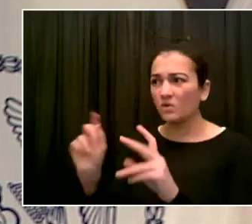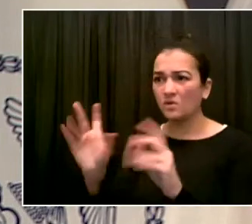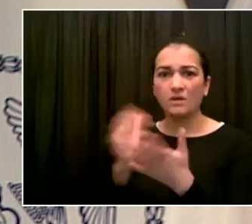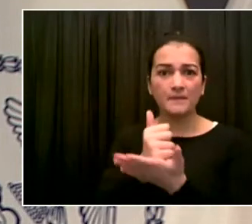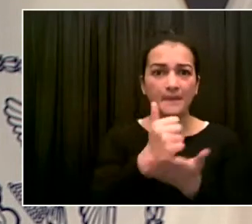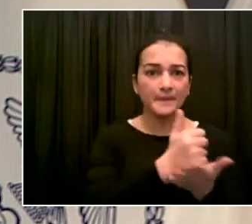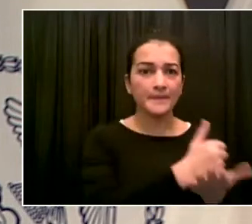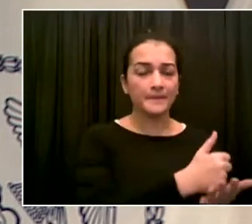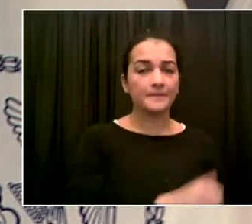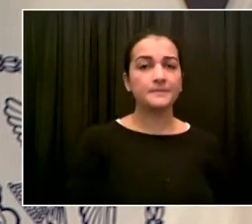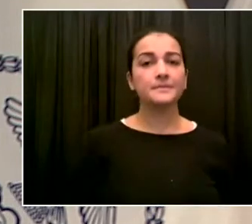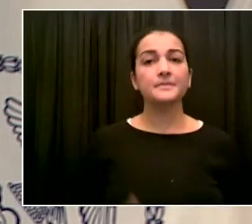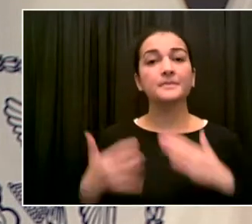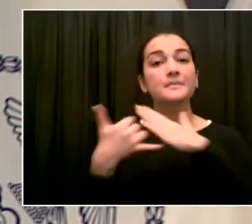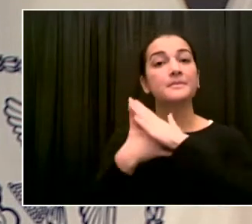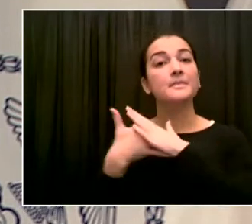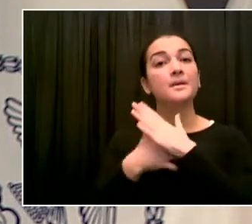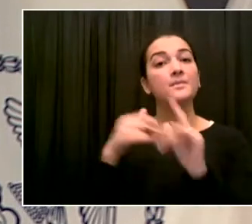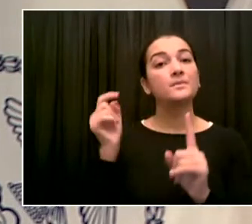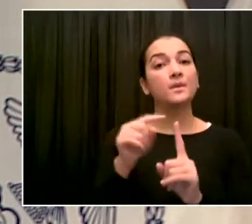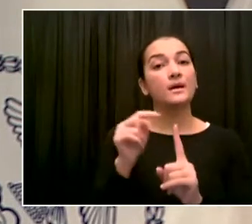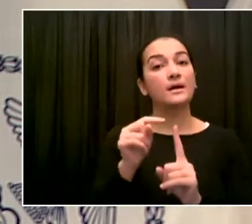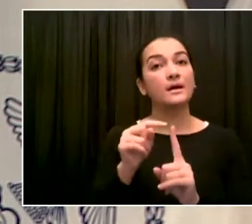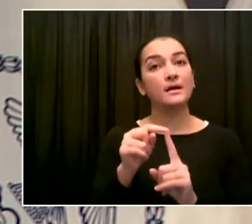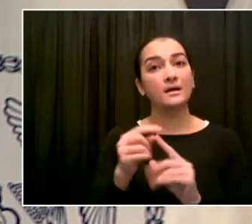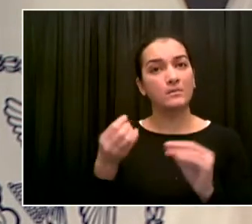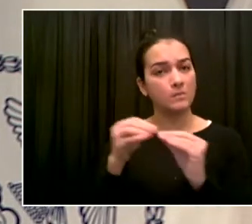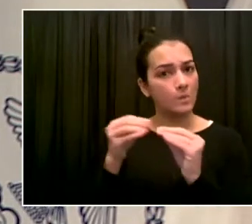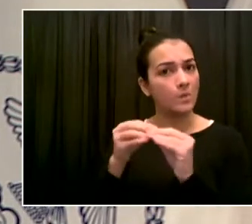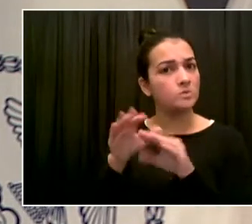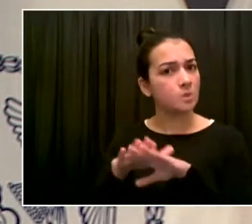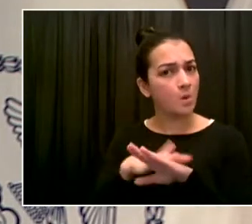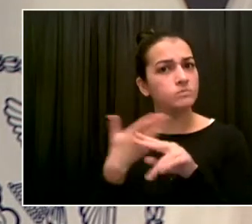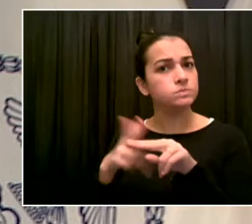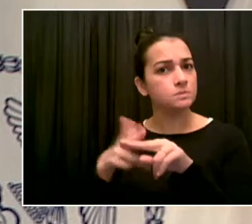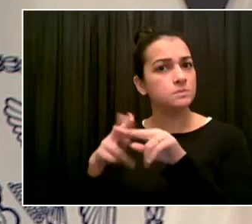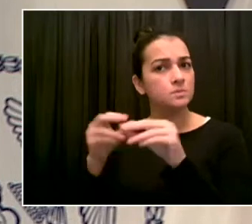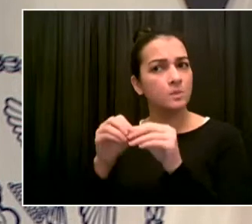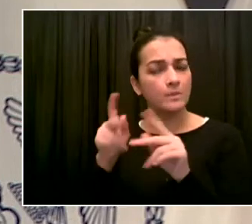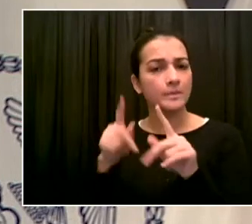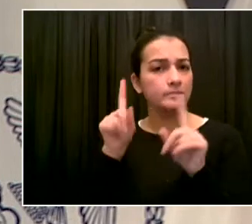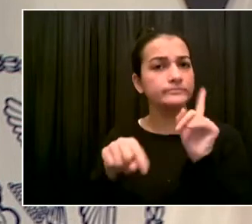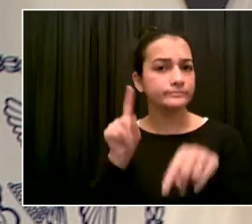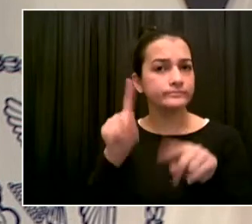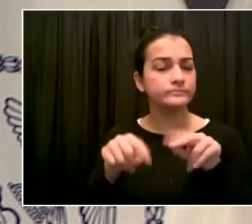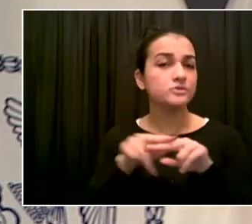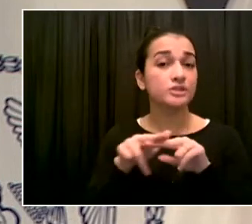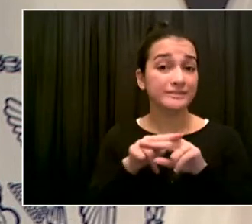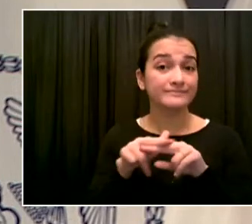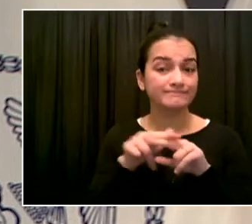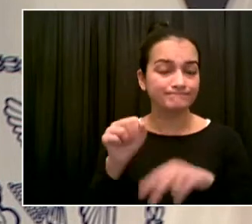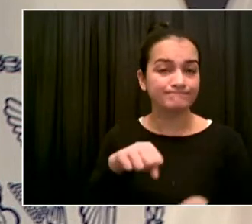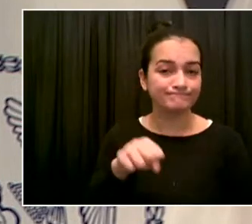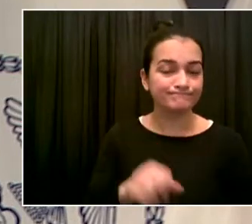PRESENCE AND REASSURE PEOPLE THROUGH ACTION THAT IT CAN BE DONE. WE SEE THE SUBWAY RIDERSHIP GROWING ALL THE